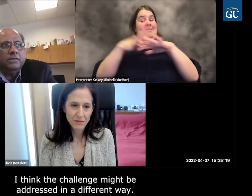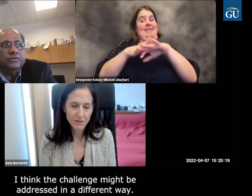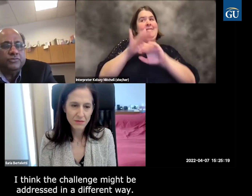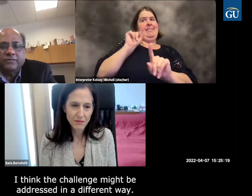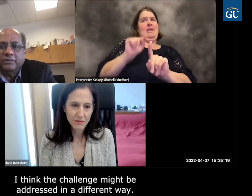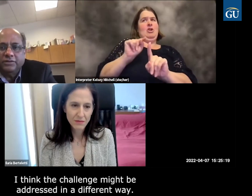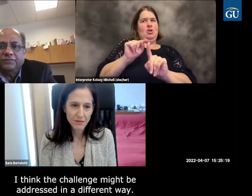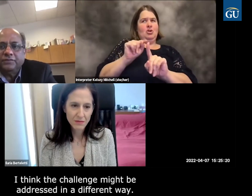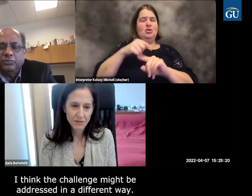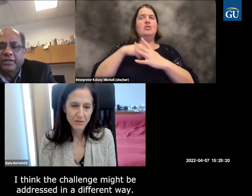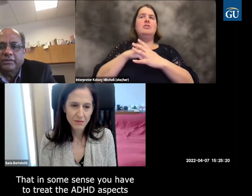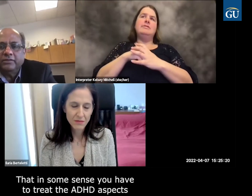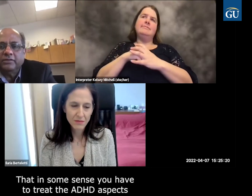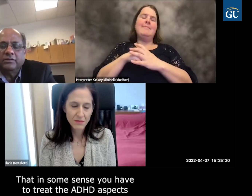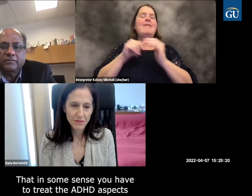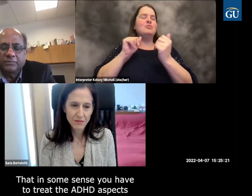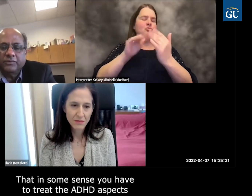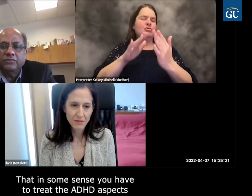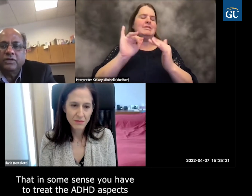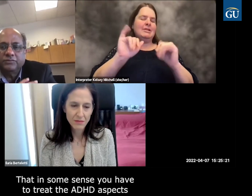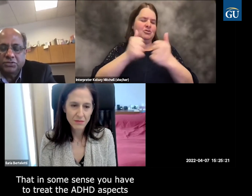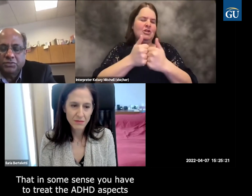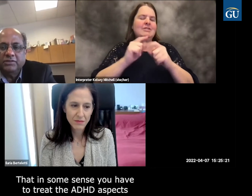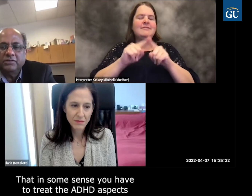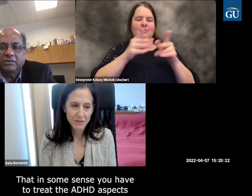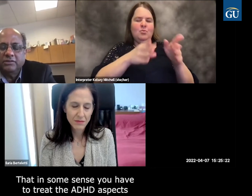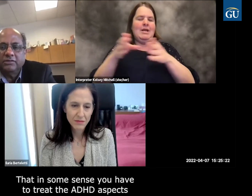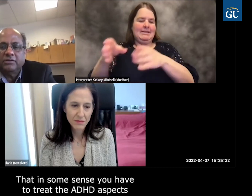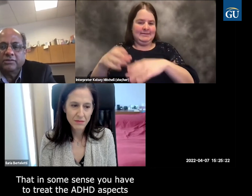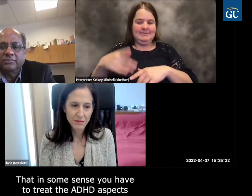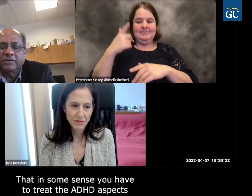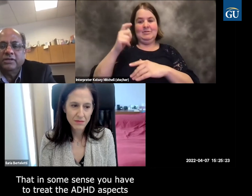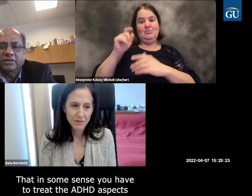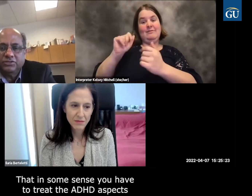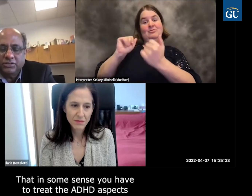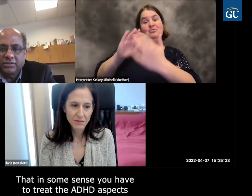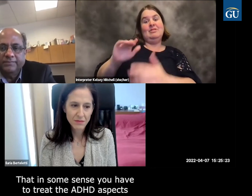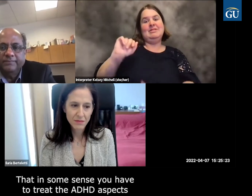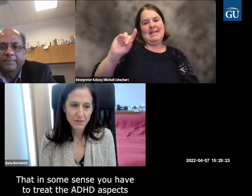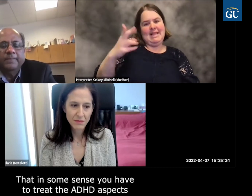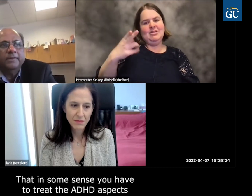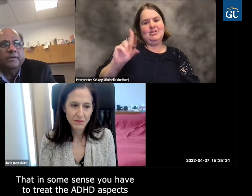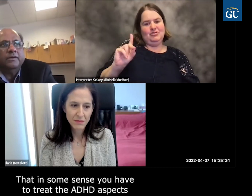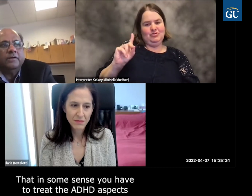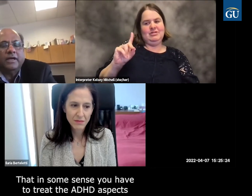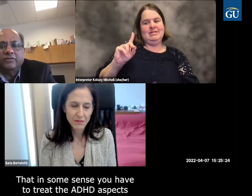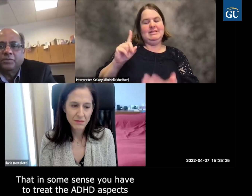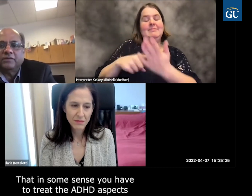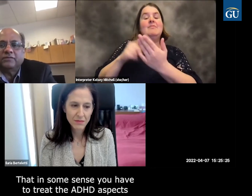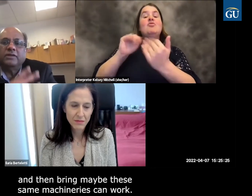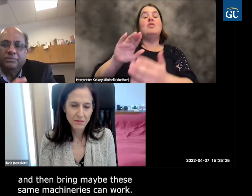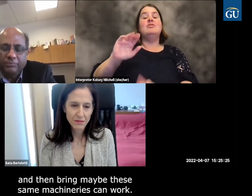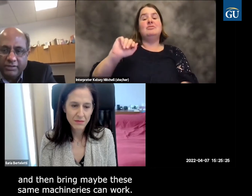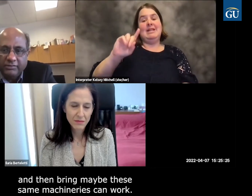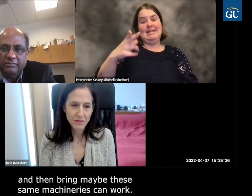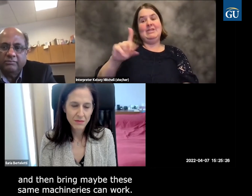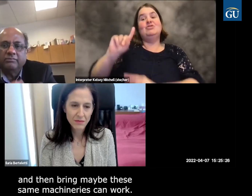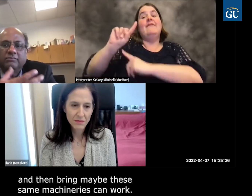addressed in a different way that in some sense you have to treat the adhd